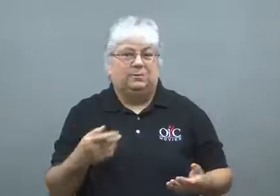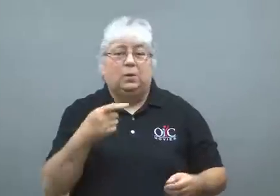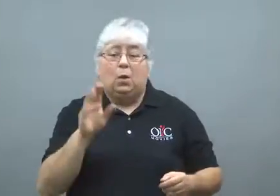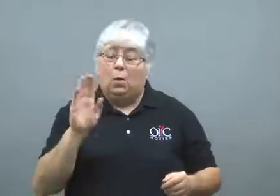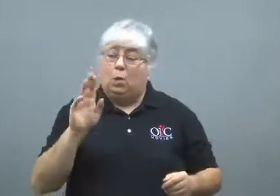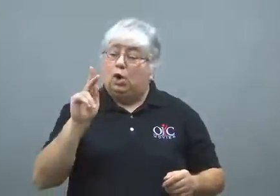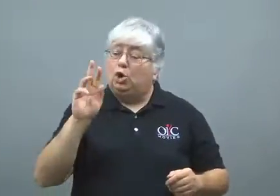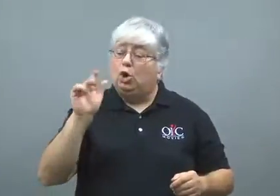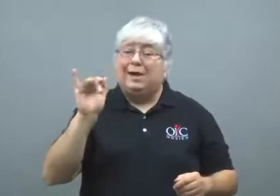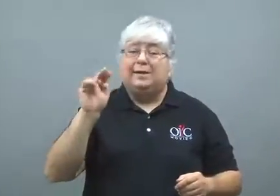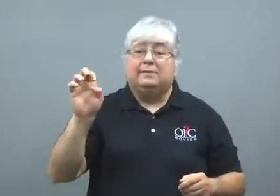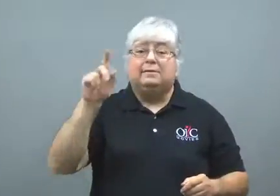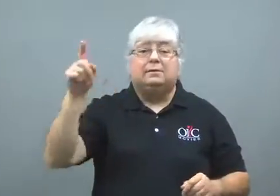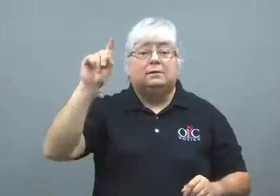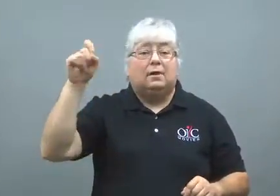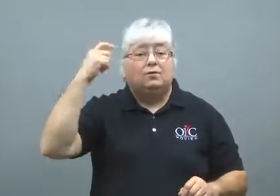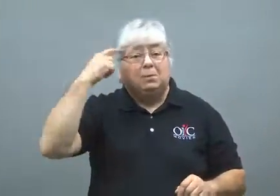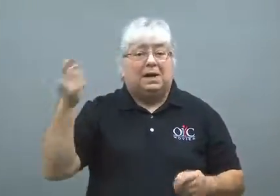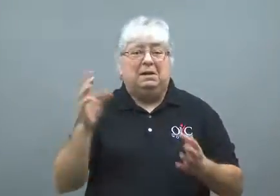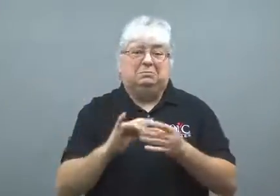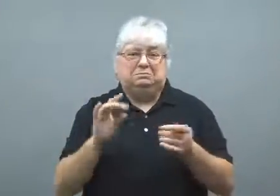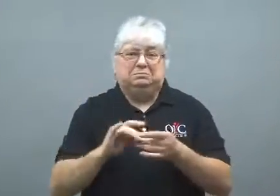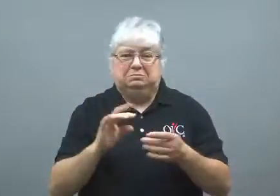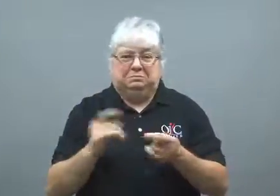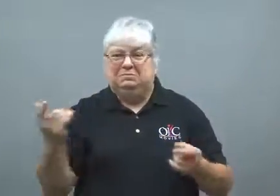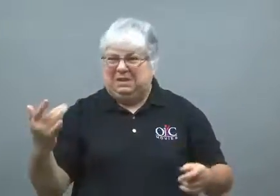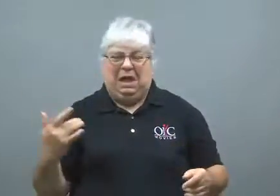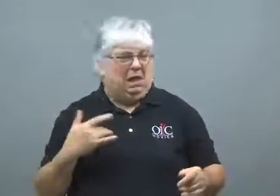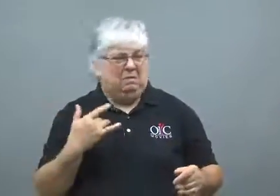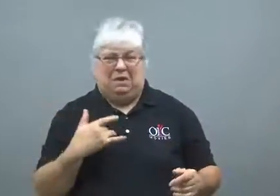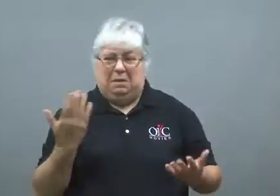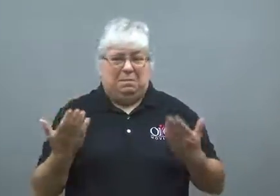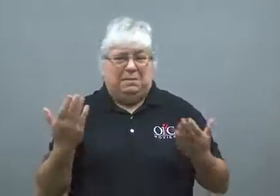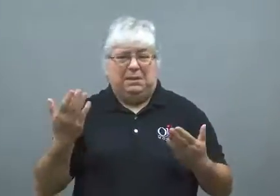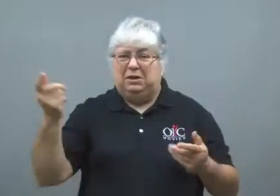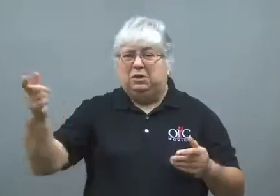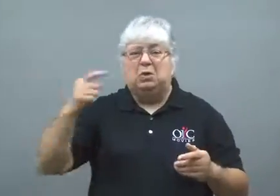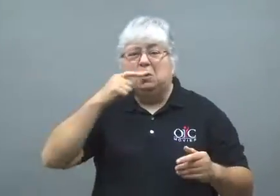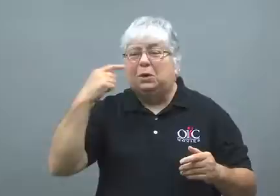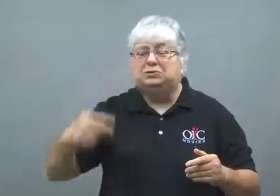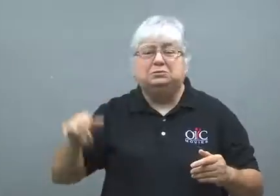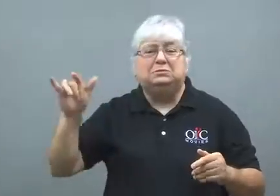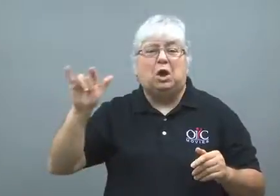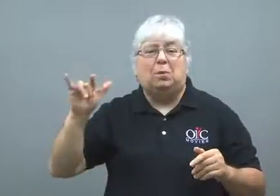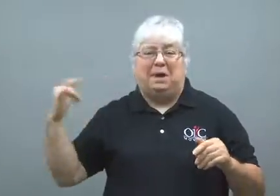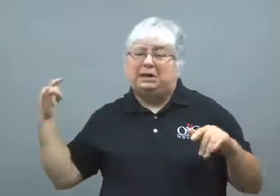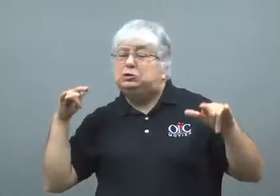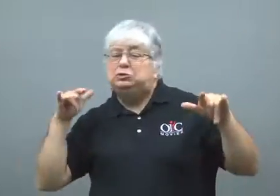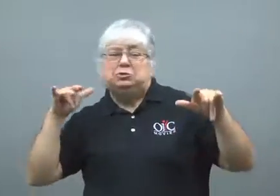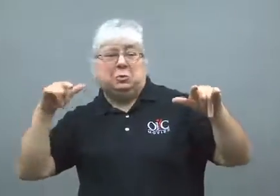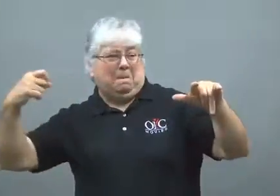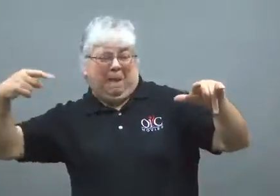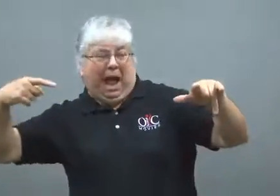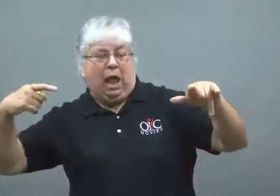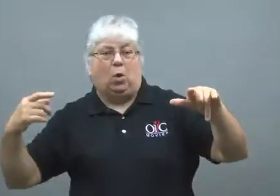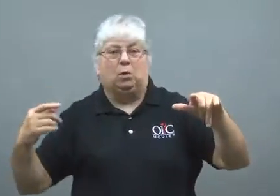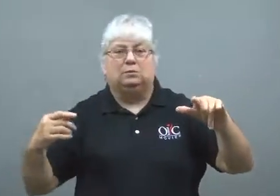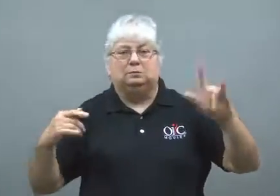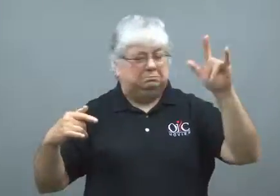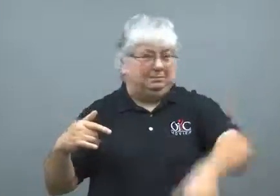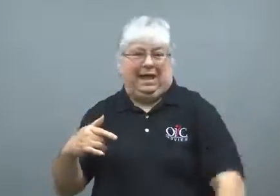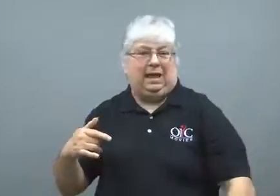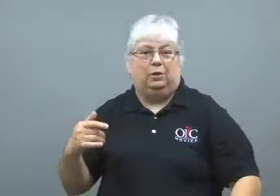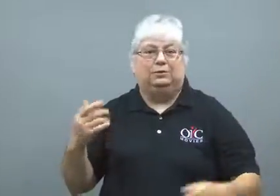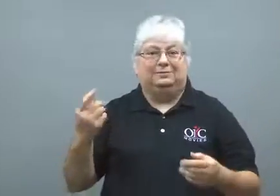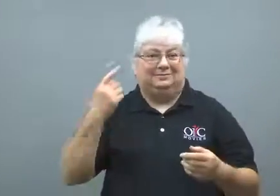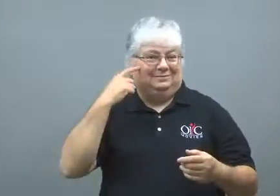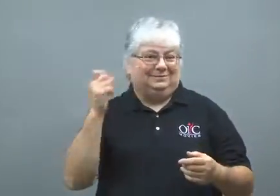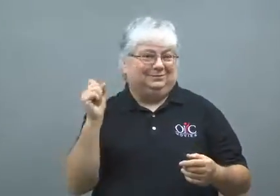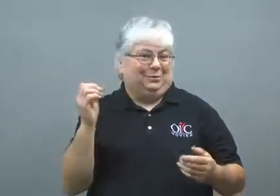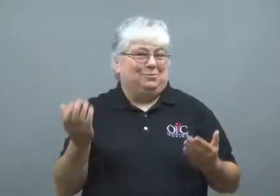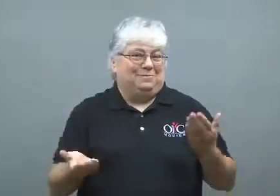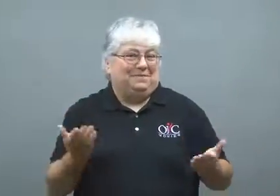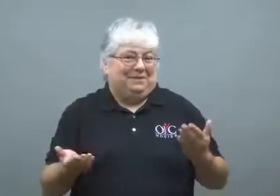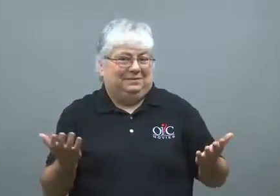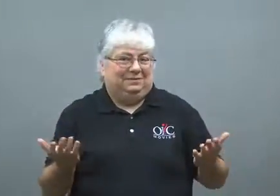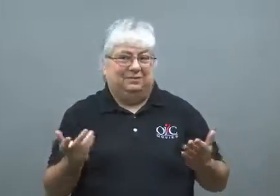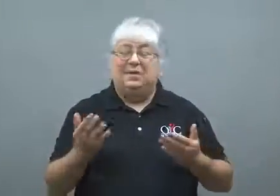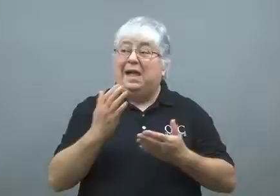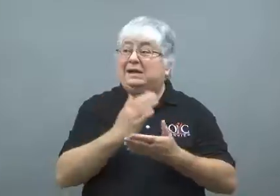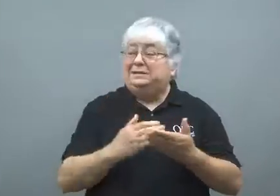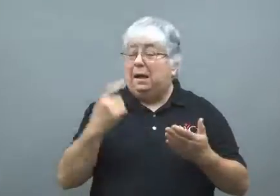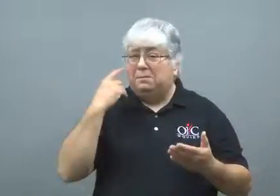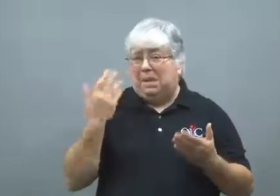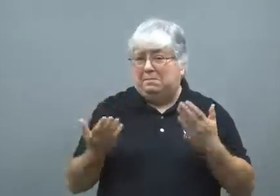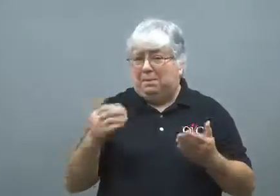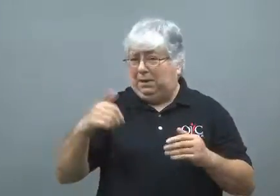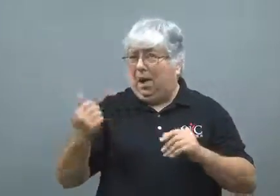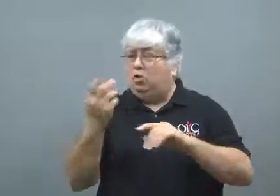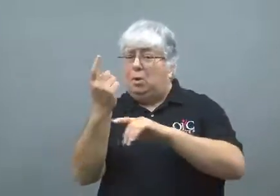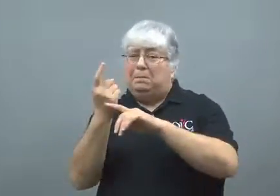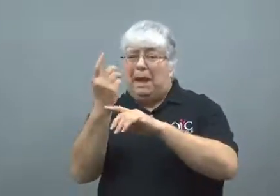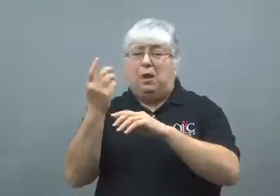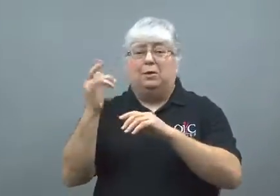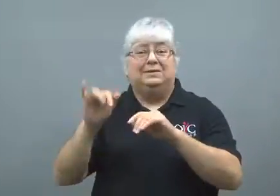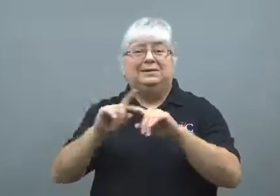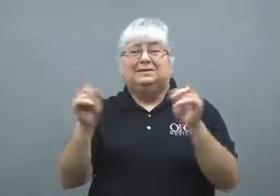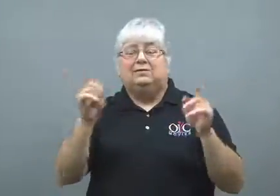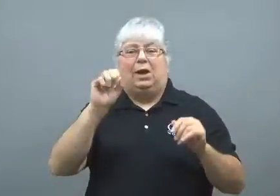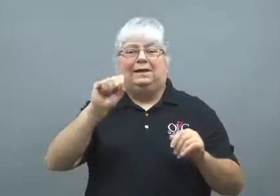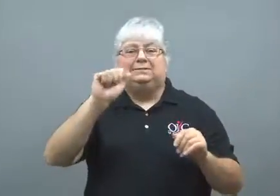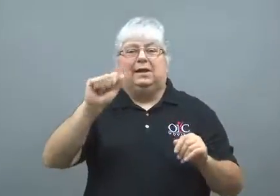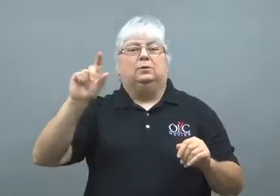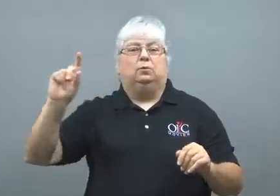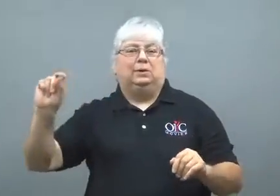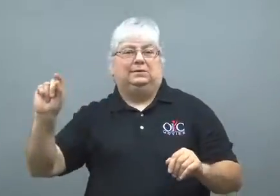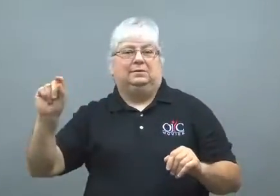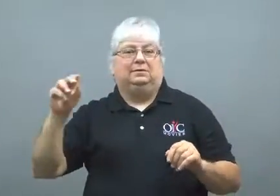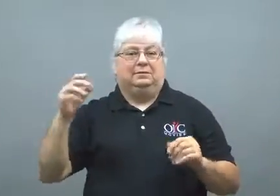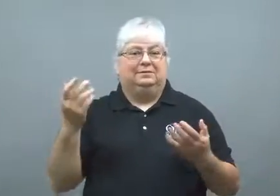The Ukrainian government believes a Russian aircraft shot the jet down.